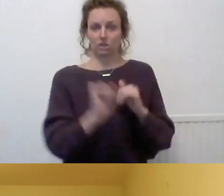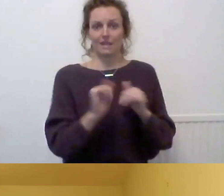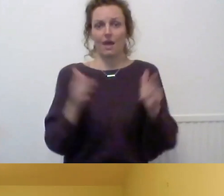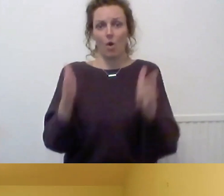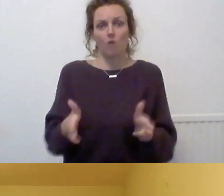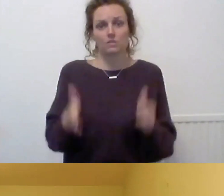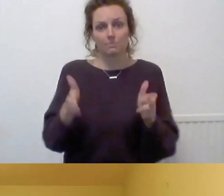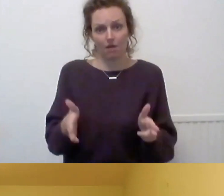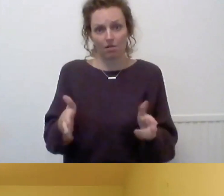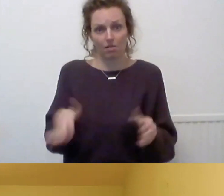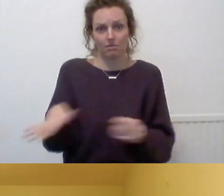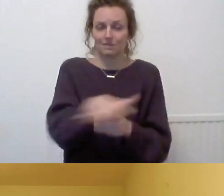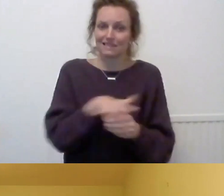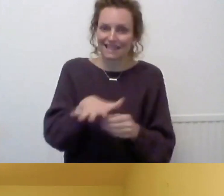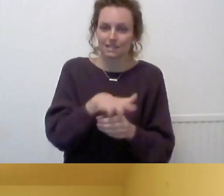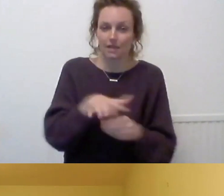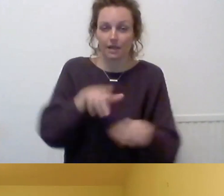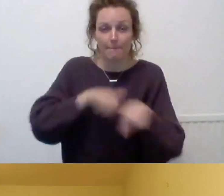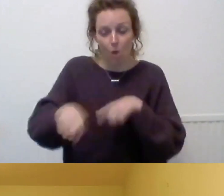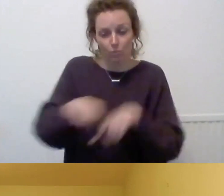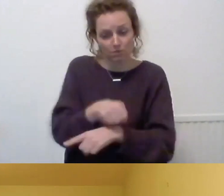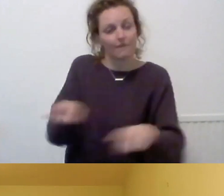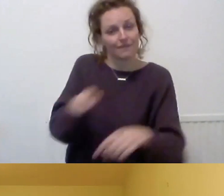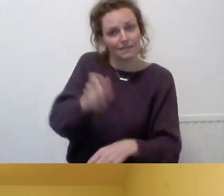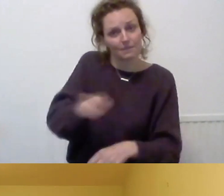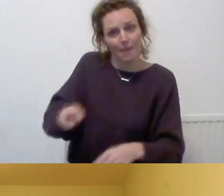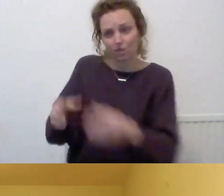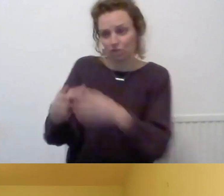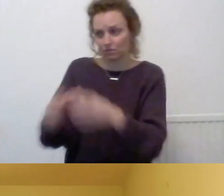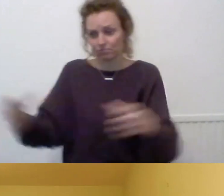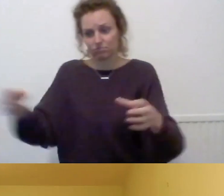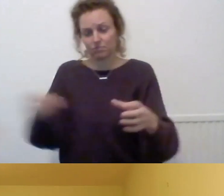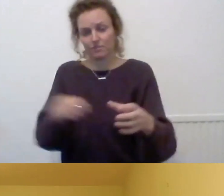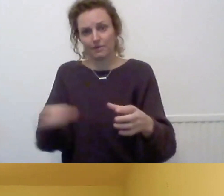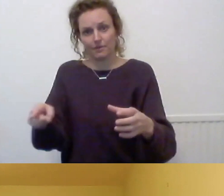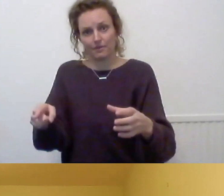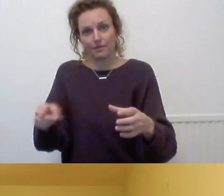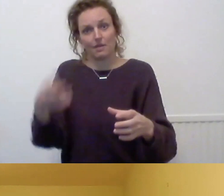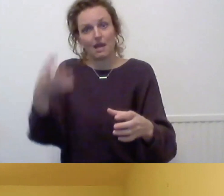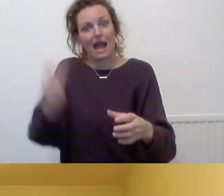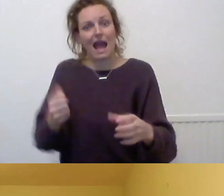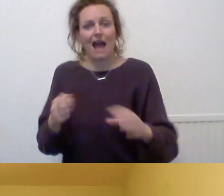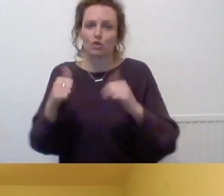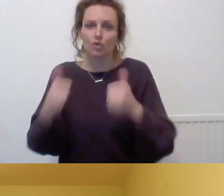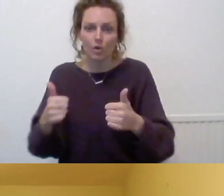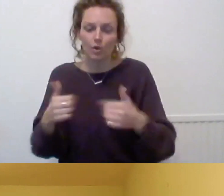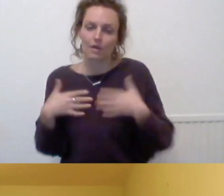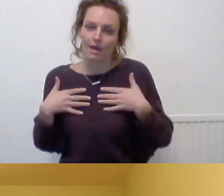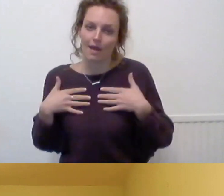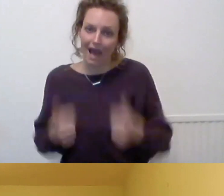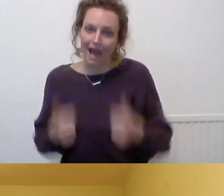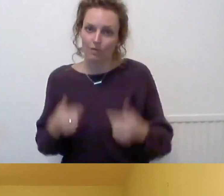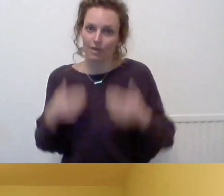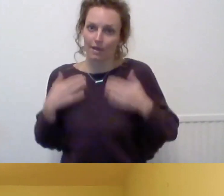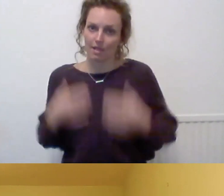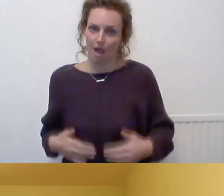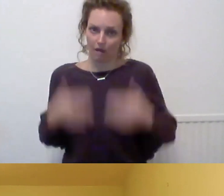majority of them are left with good healthy lungs, and the fibrosis or the scarring melts away.